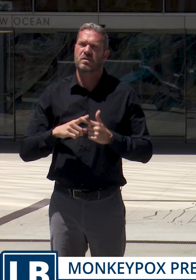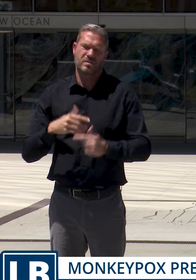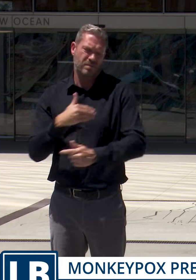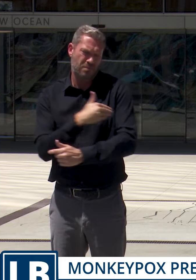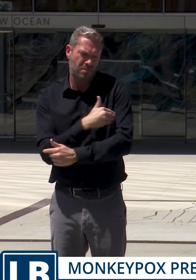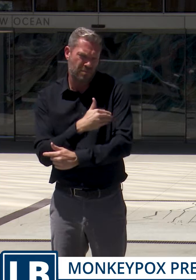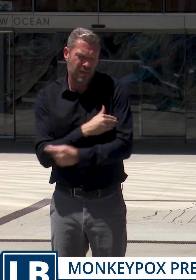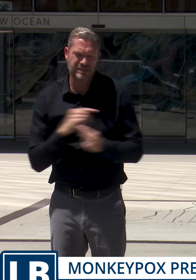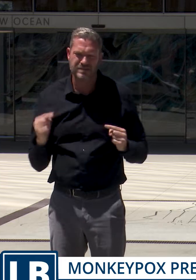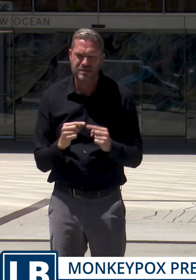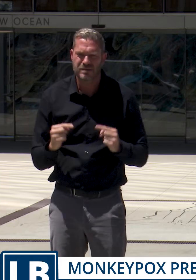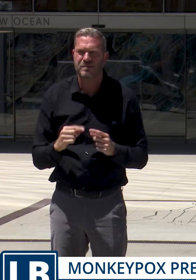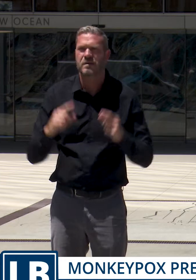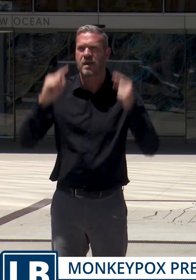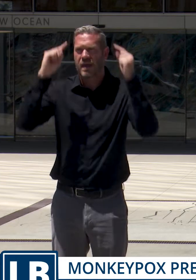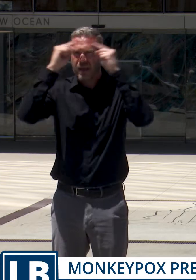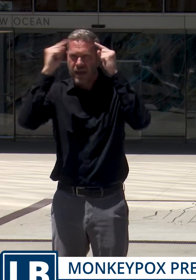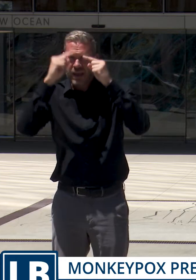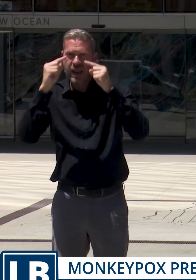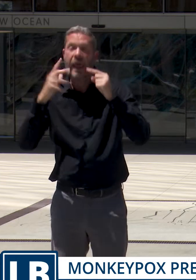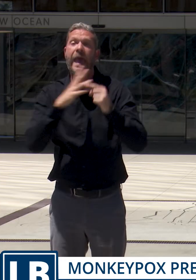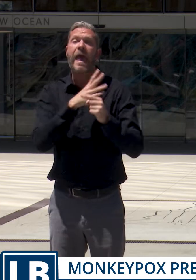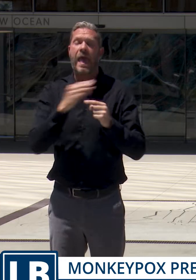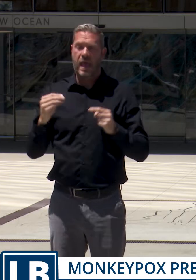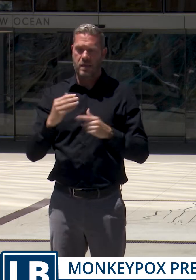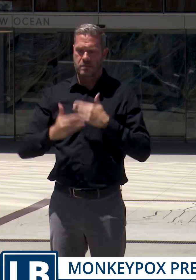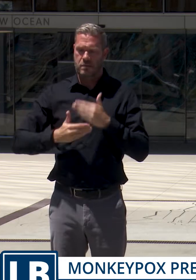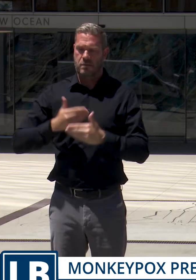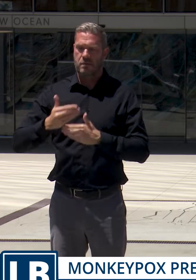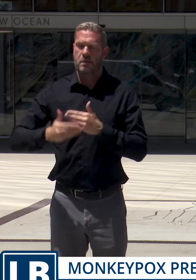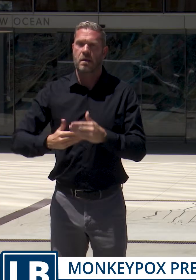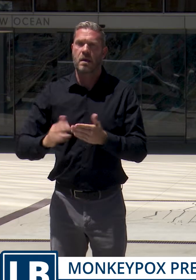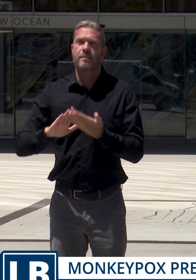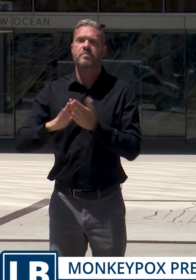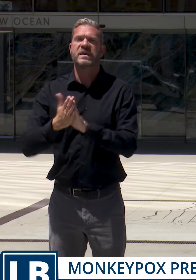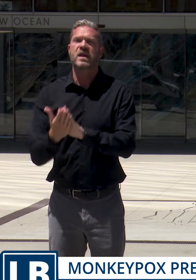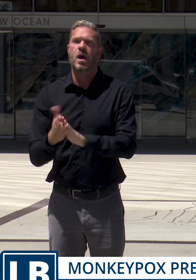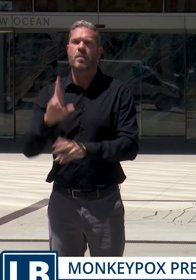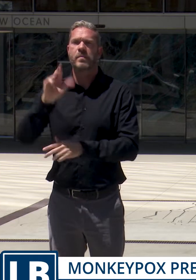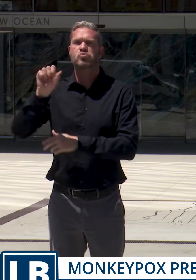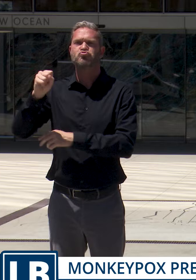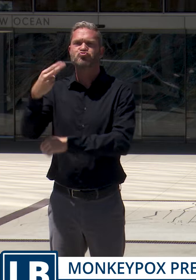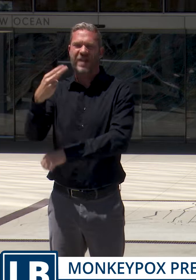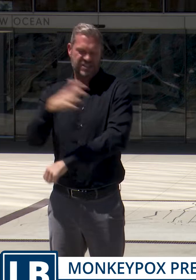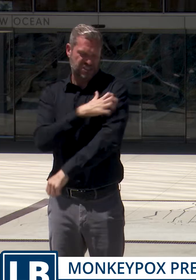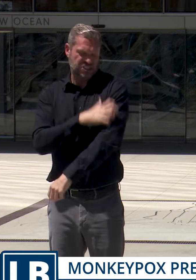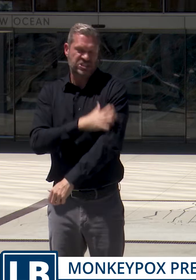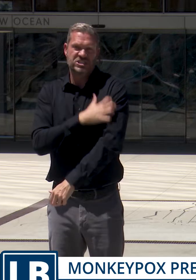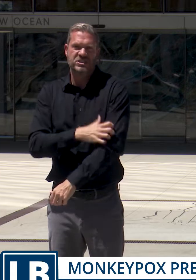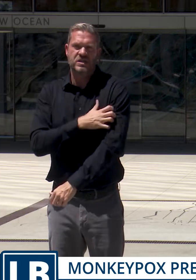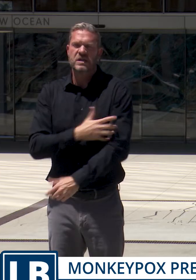and progresses to include a rash sometimes the rash is only one or a few lesions and